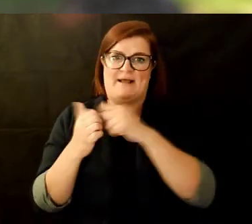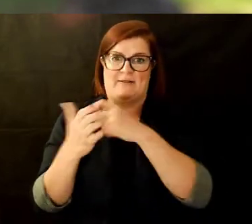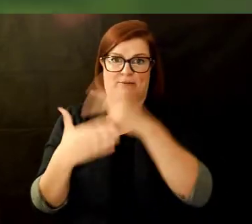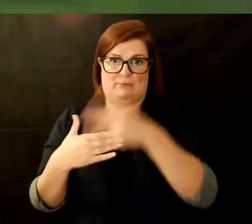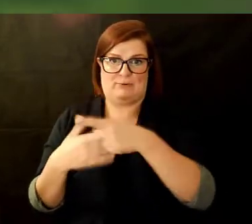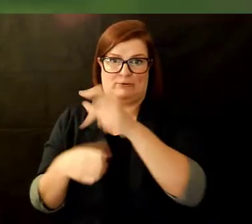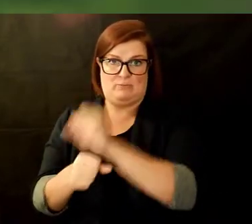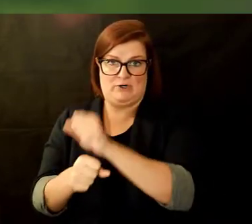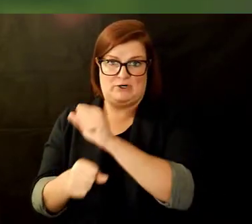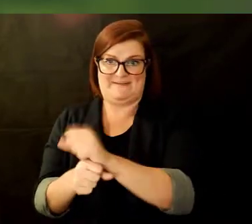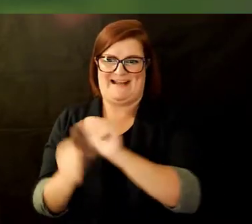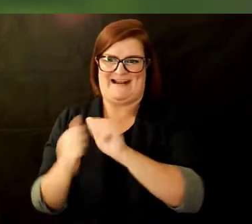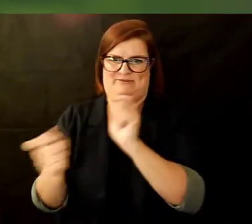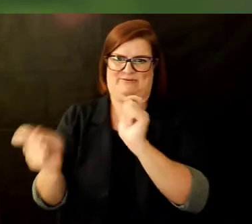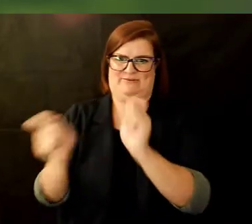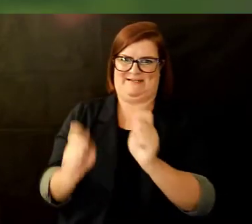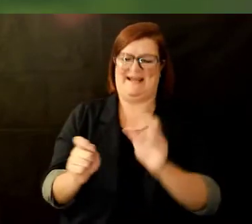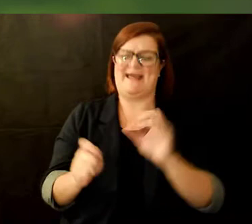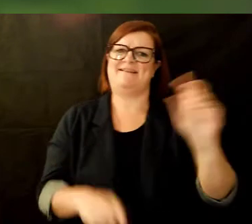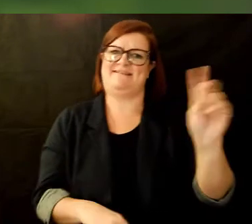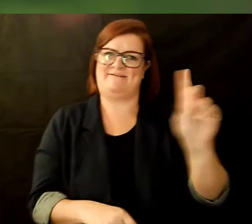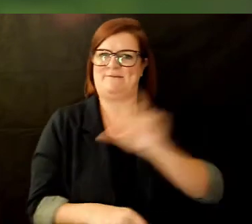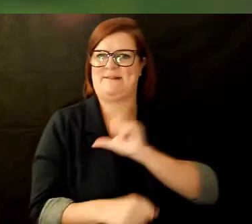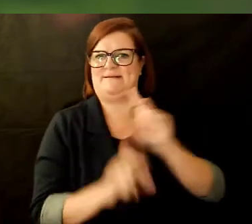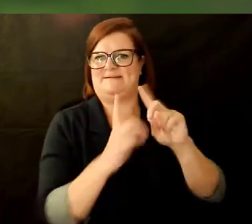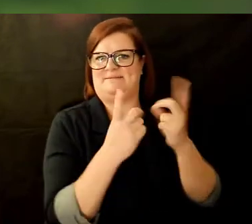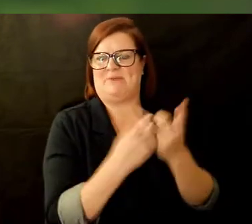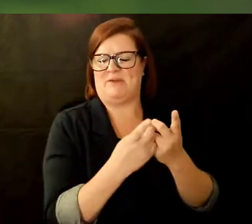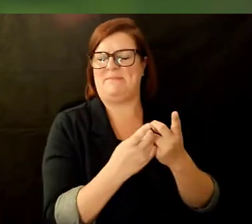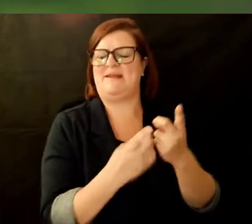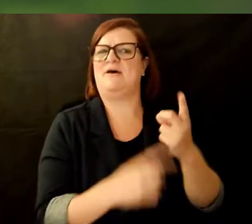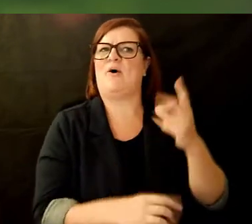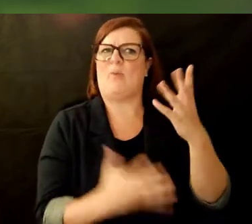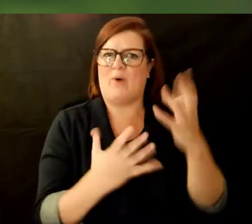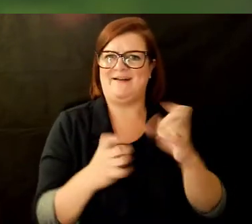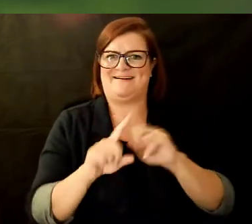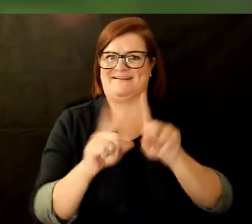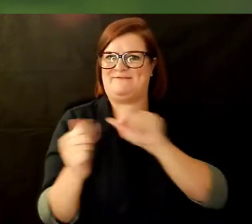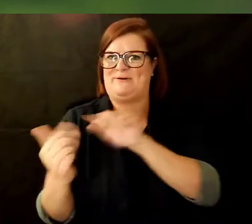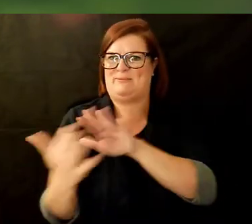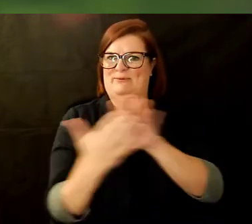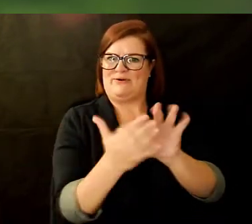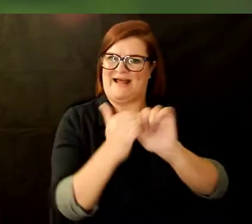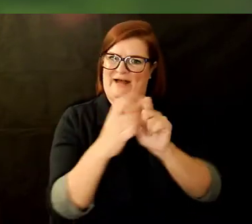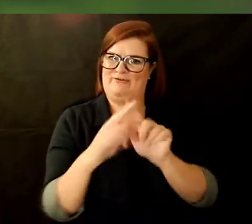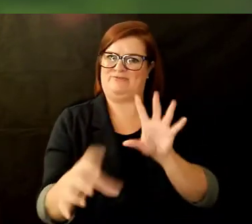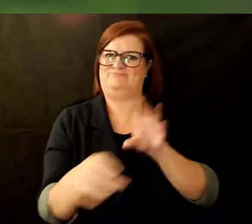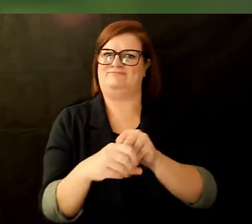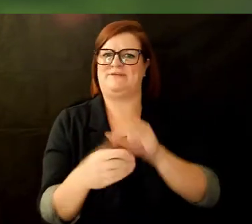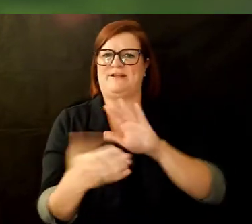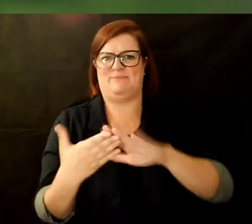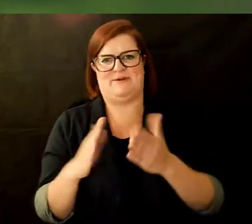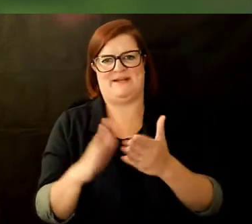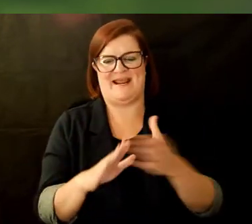It was the Denver Police Department recognizing that they wanted to have a different approach to how they engage the community and recognizing pretty honestly